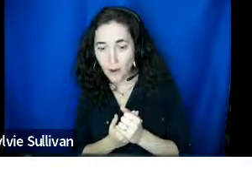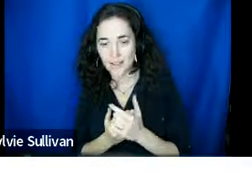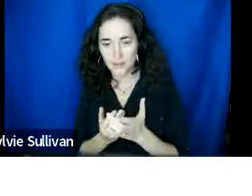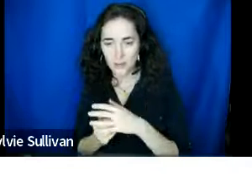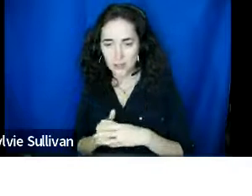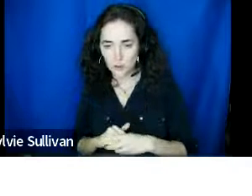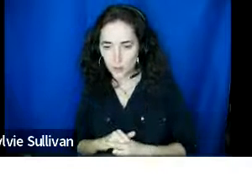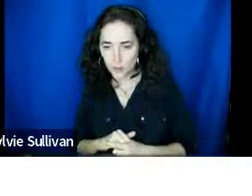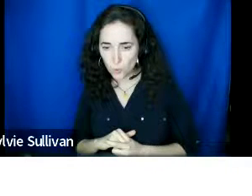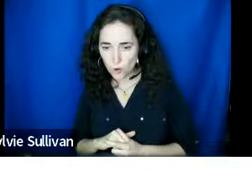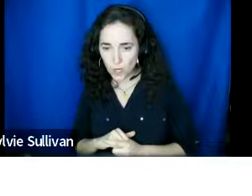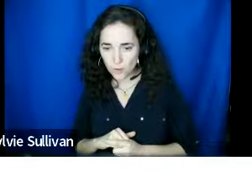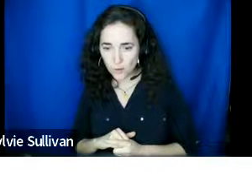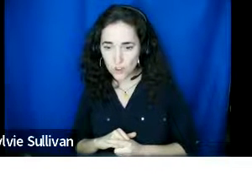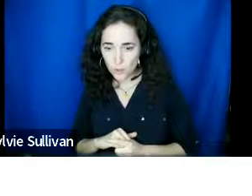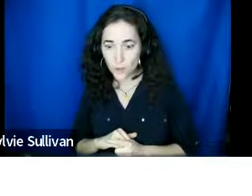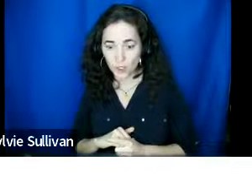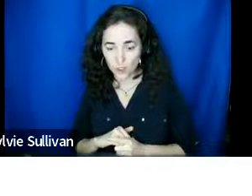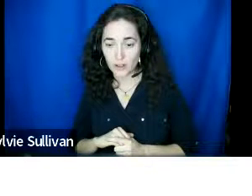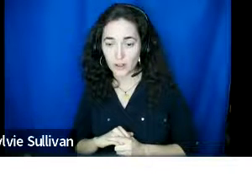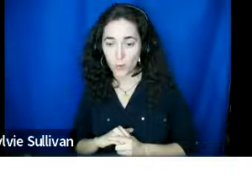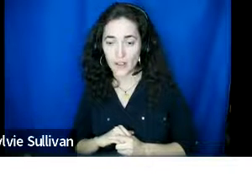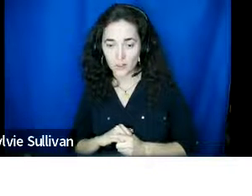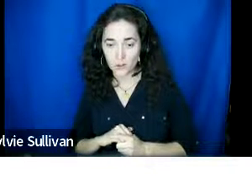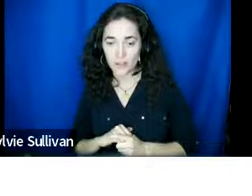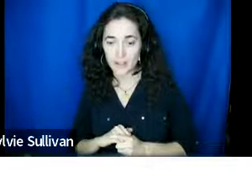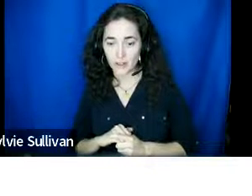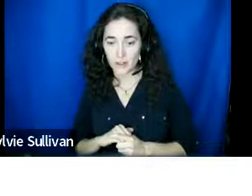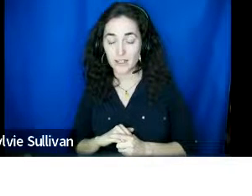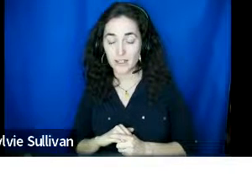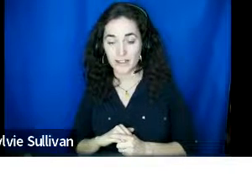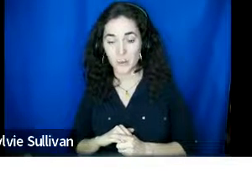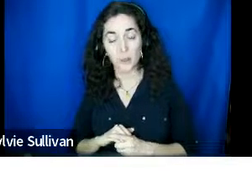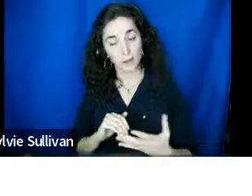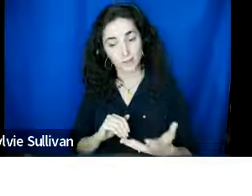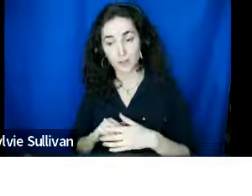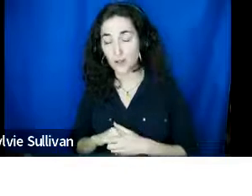Oh, somebody mentioned: I went to a workshop over the summer, we could not talk at all. We had to use ASL (unclear).